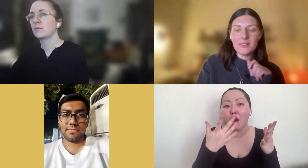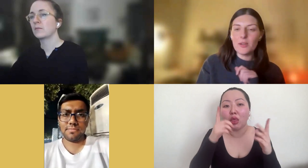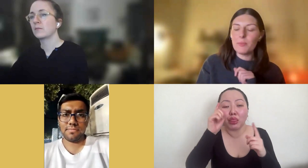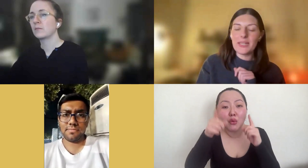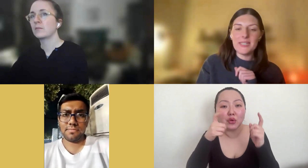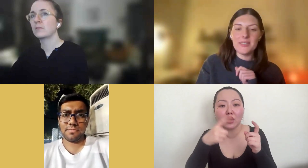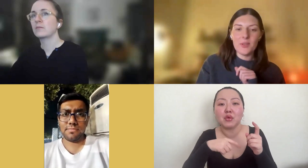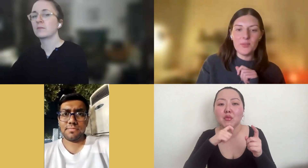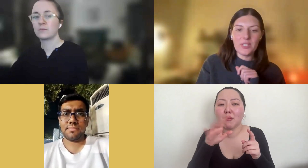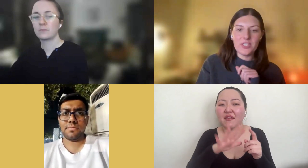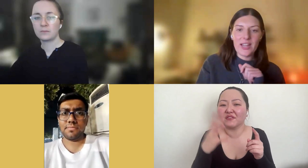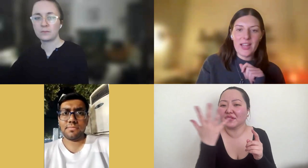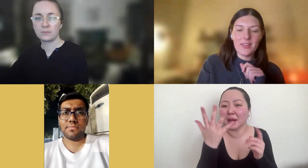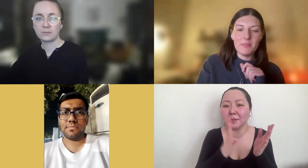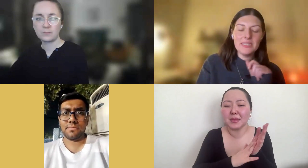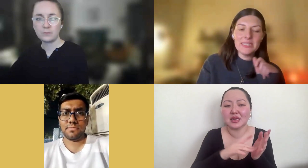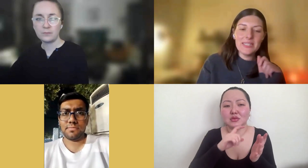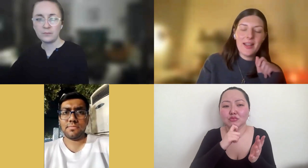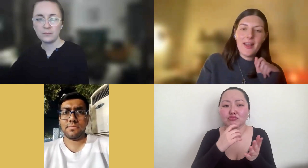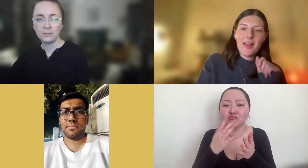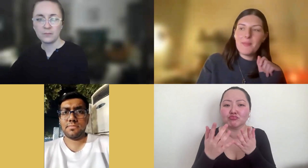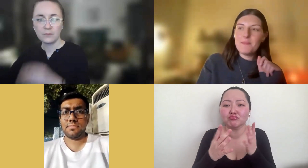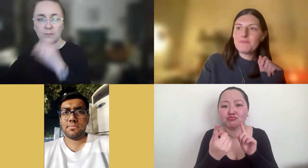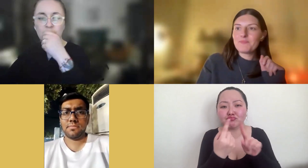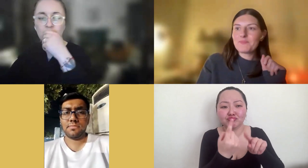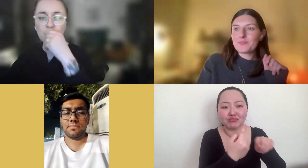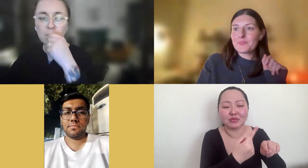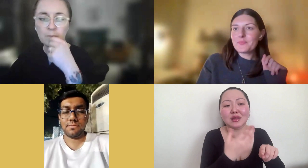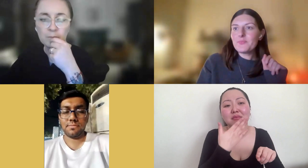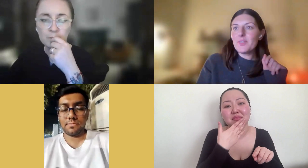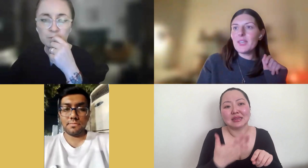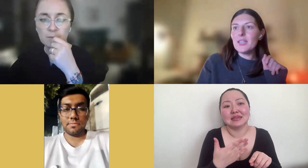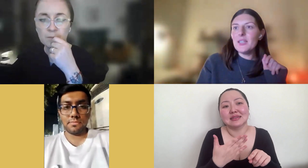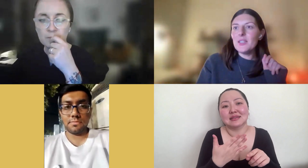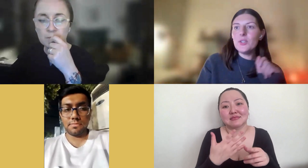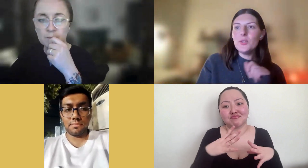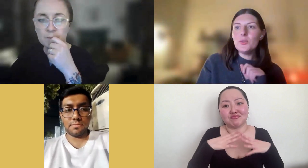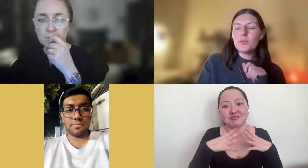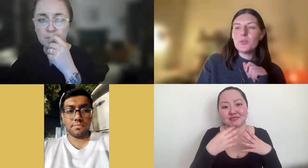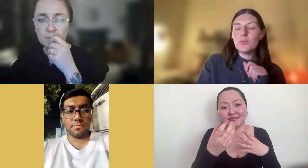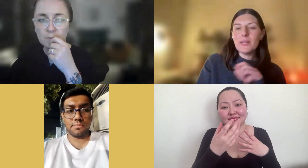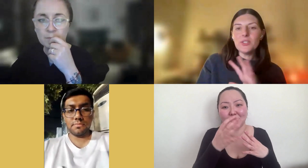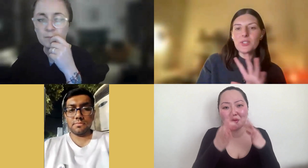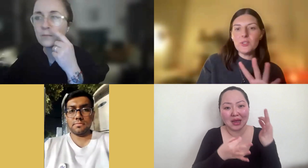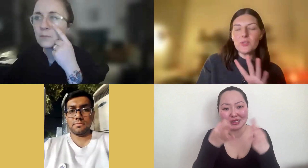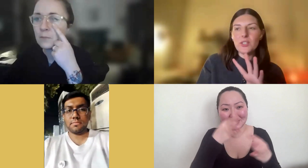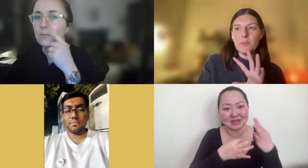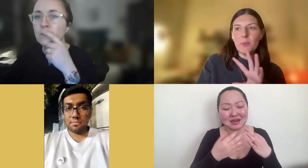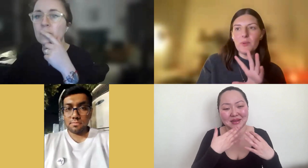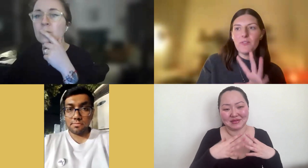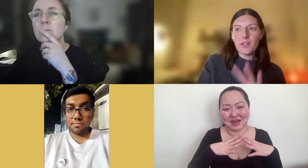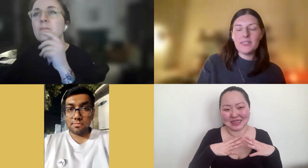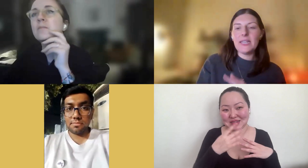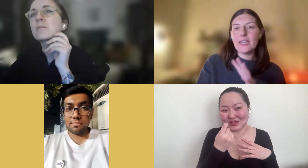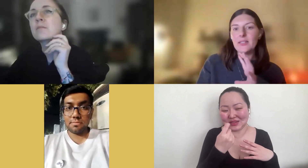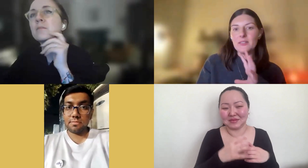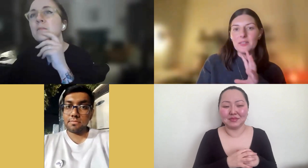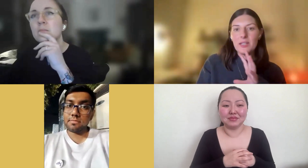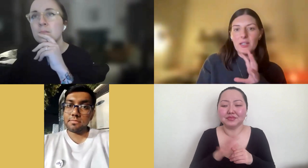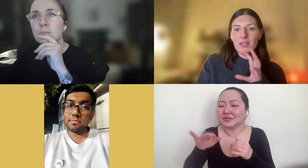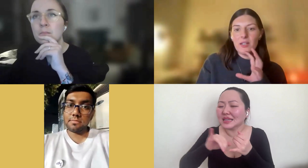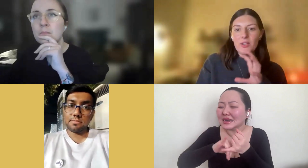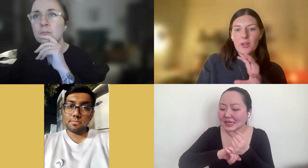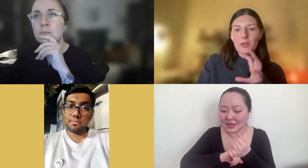minutes. Please feel free to share them. You mentioned, you touched on funding and,